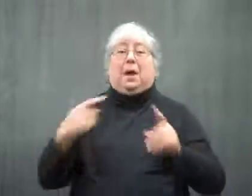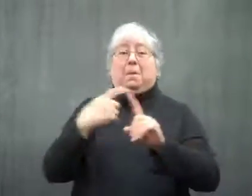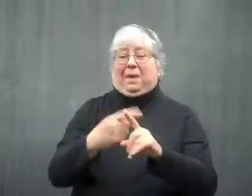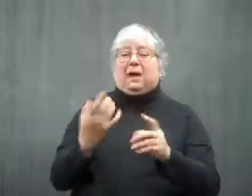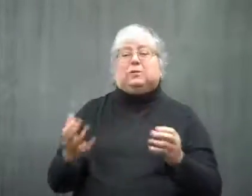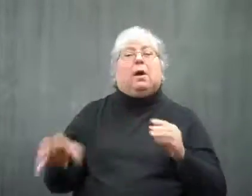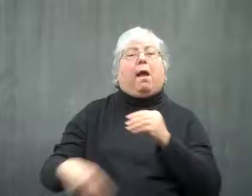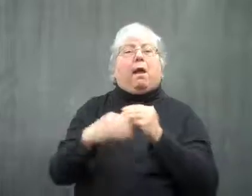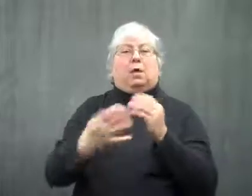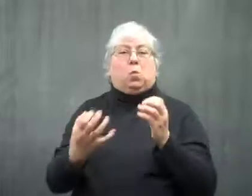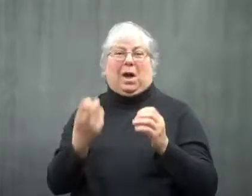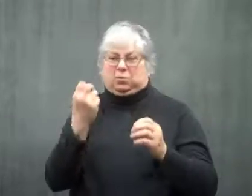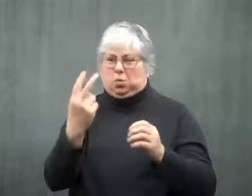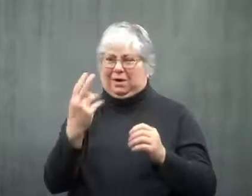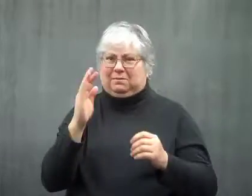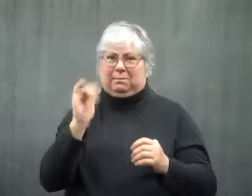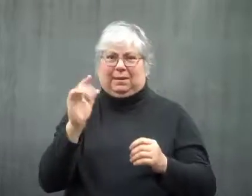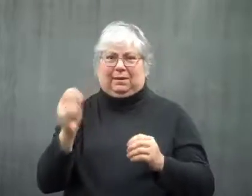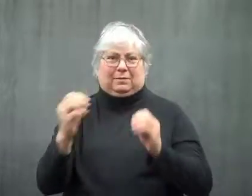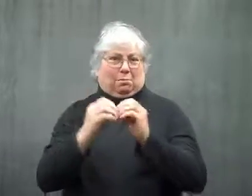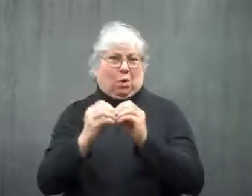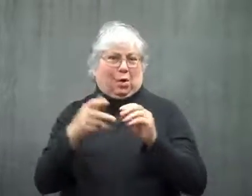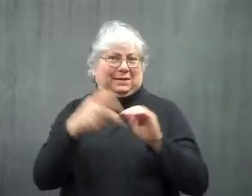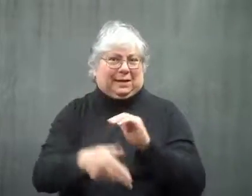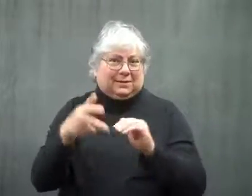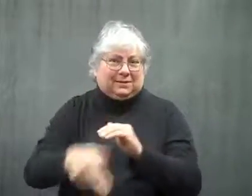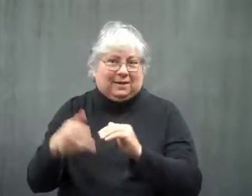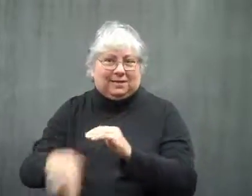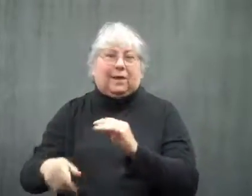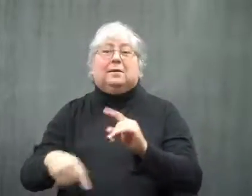The extension had $12 billion more in cuts attached to it,